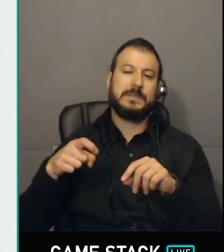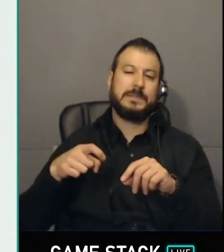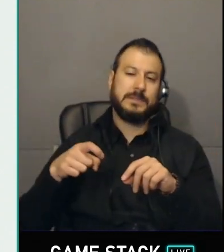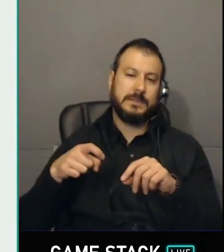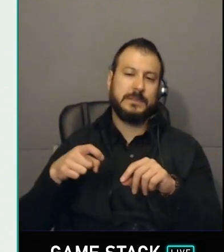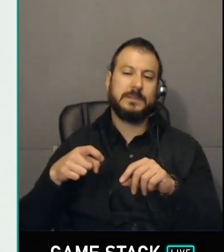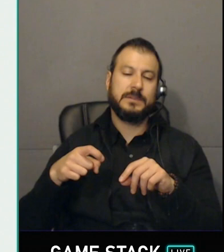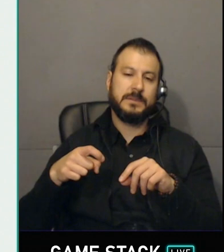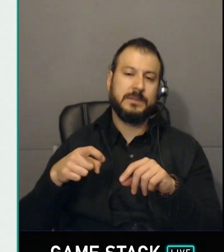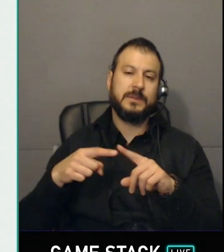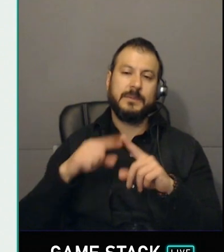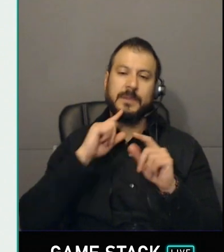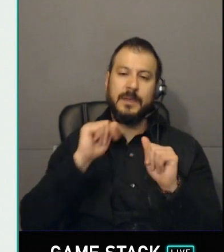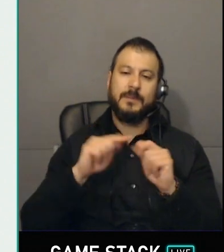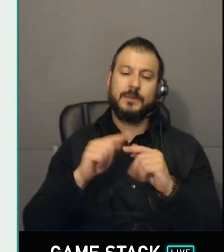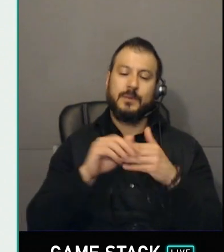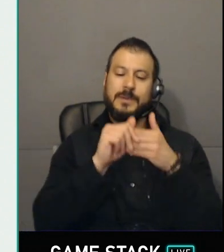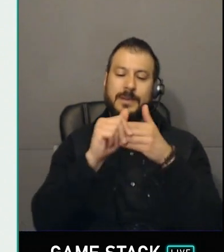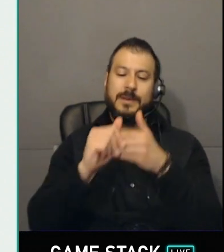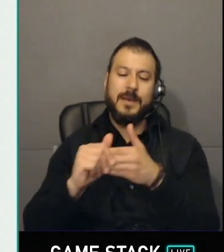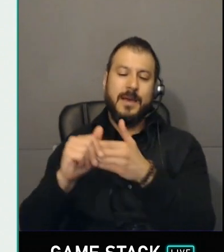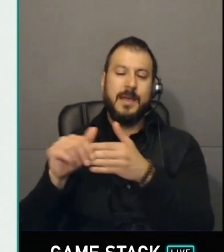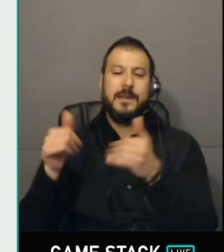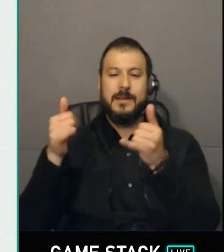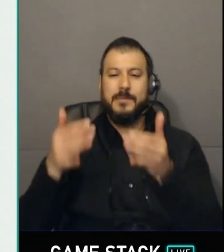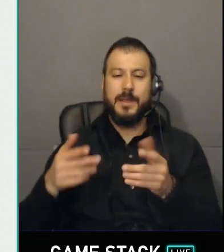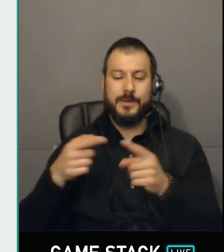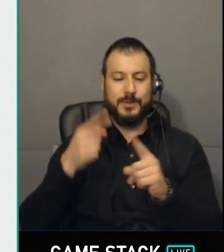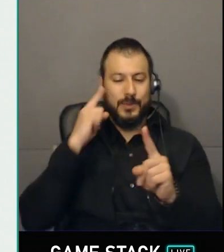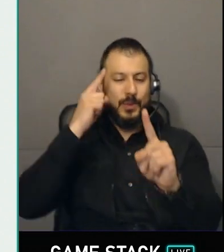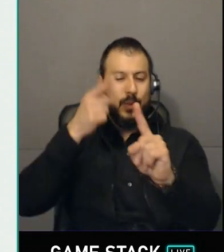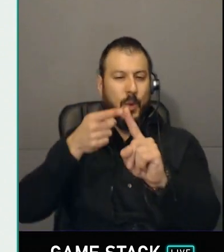be able to guide the players to goals within the game.